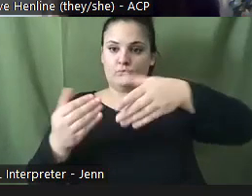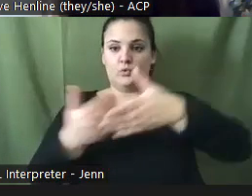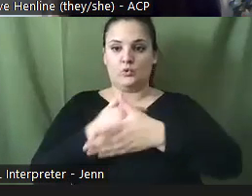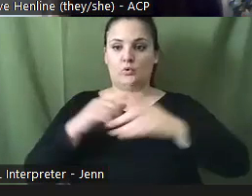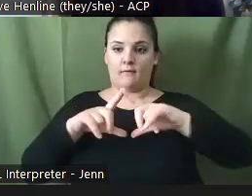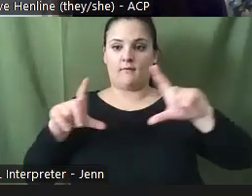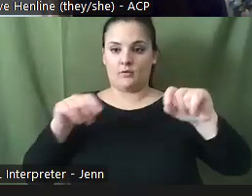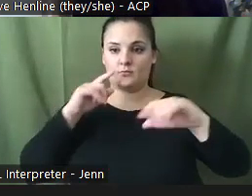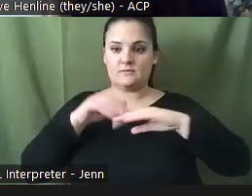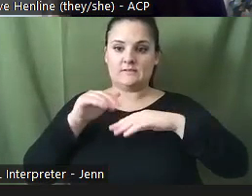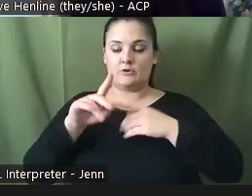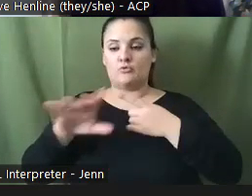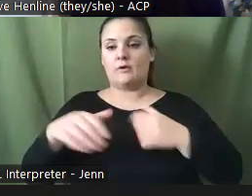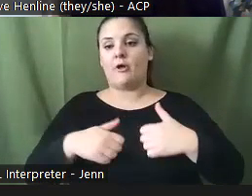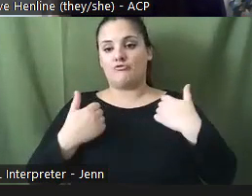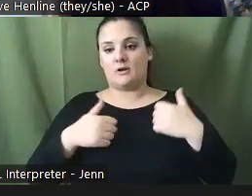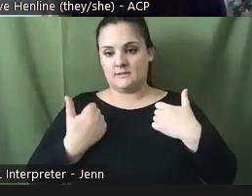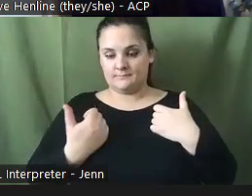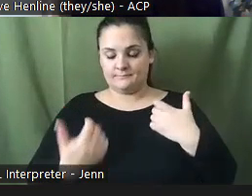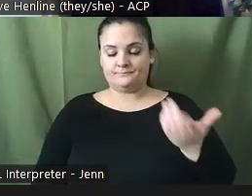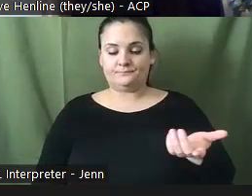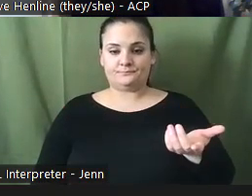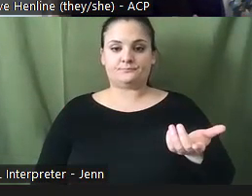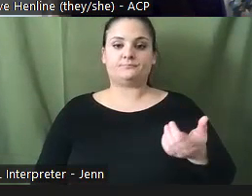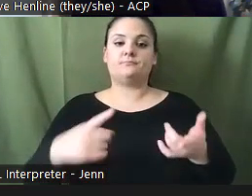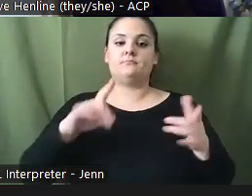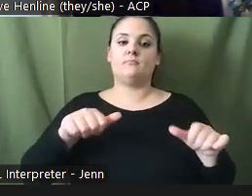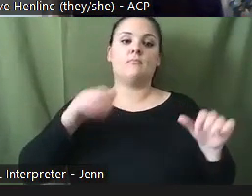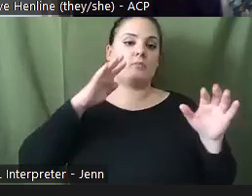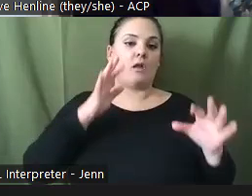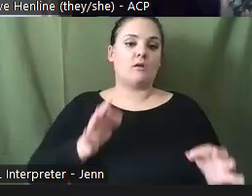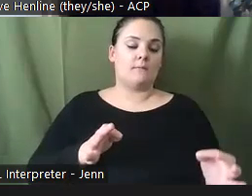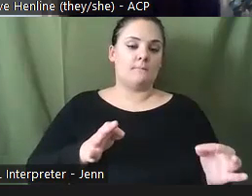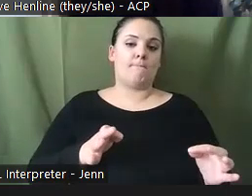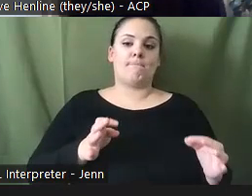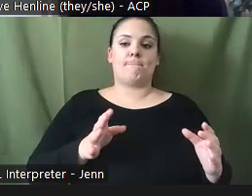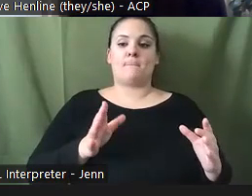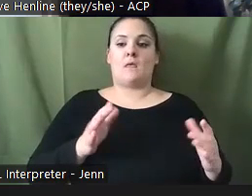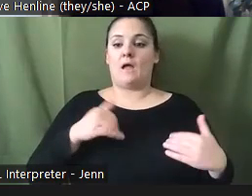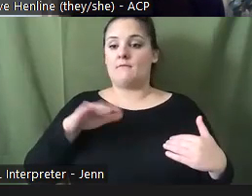And they can choose to either have the mail that we send outgoing to have their actual